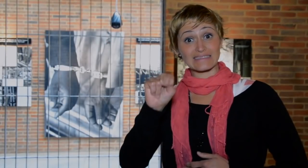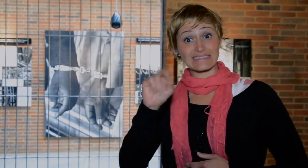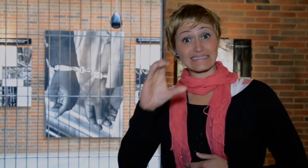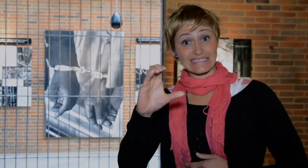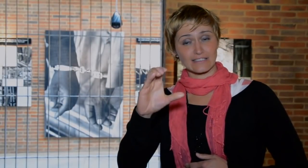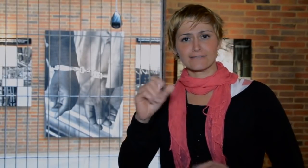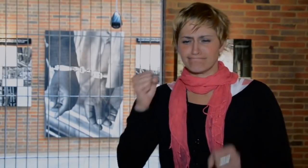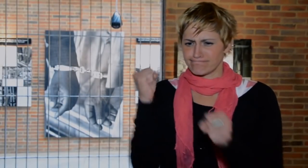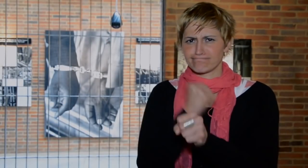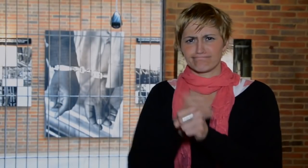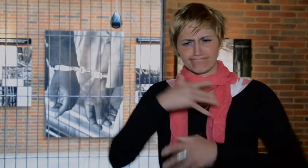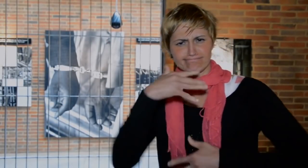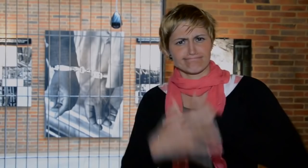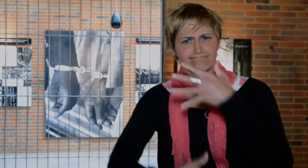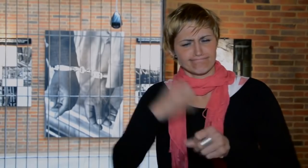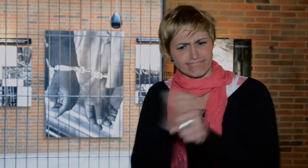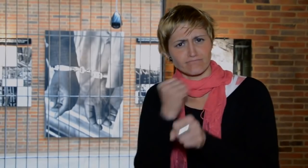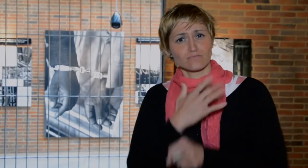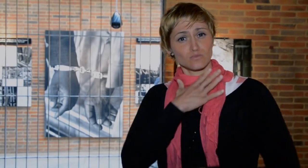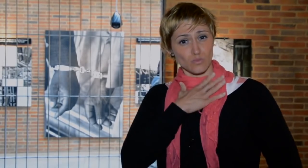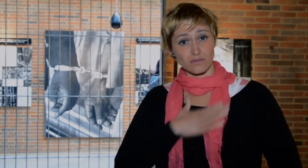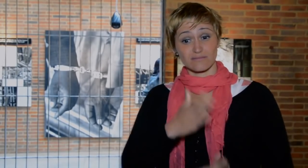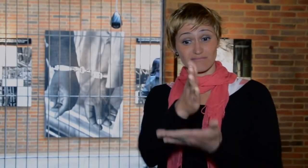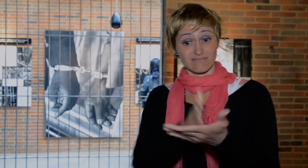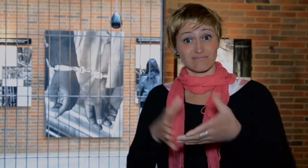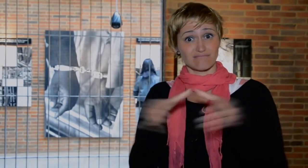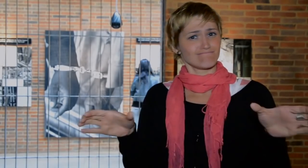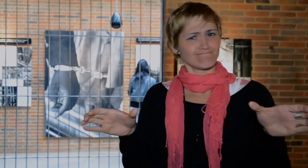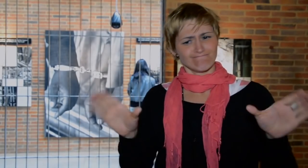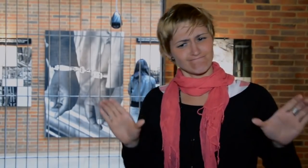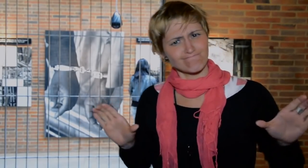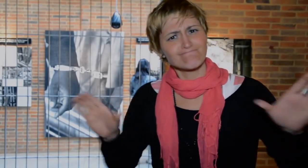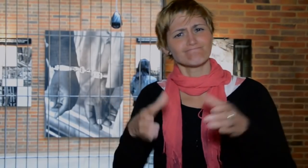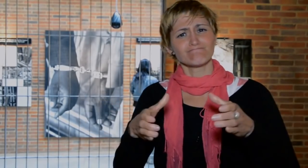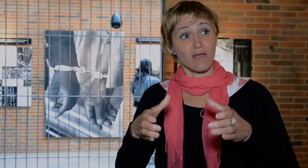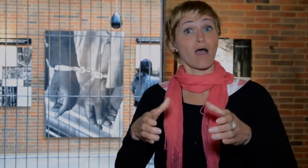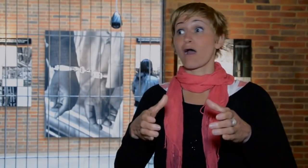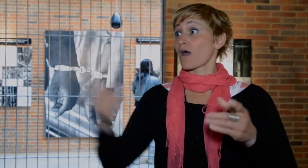ANC with the goal for removal of apartheid,